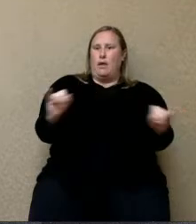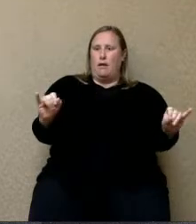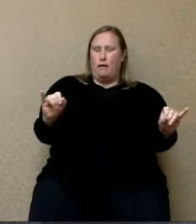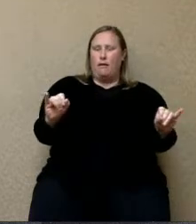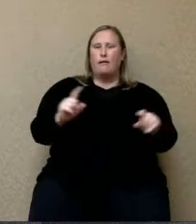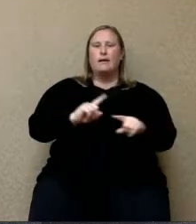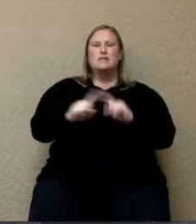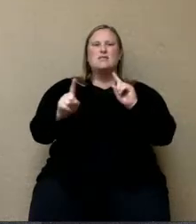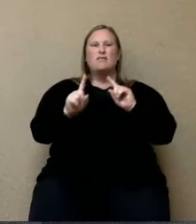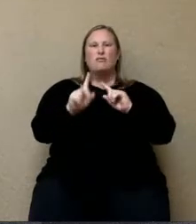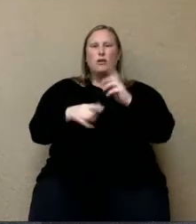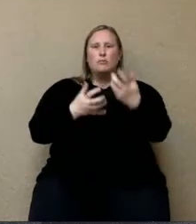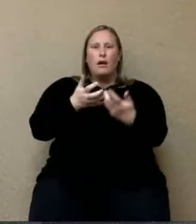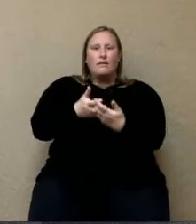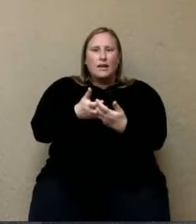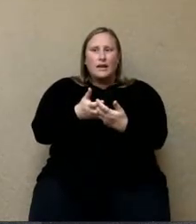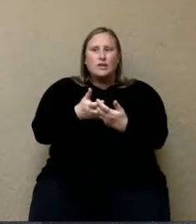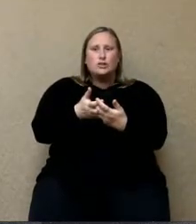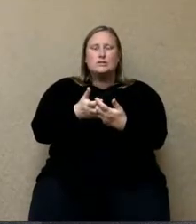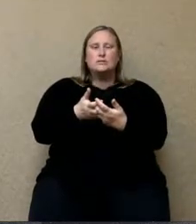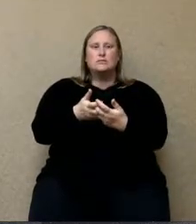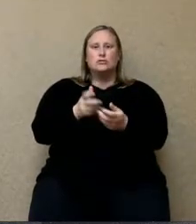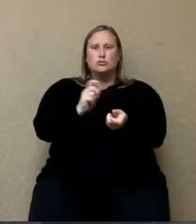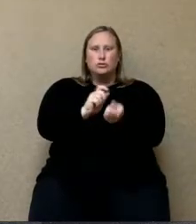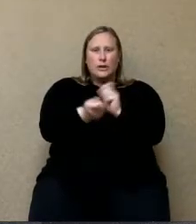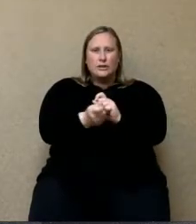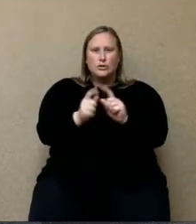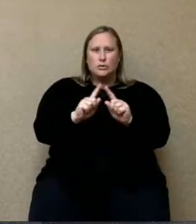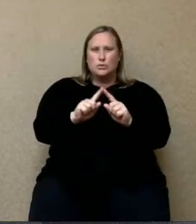Different kind of modifications to the actual home setting.